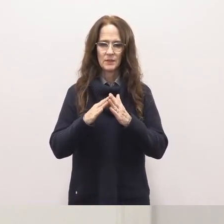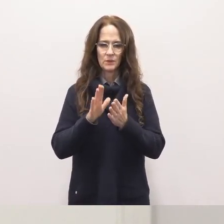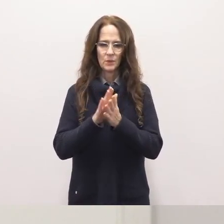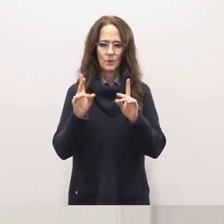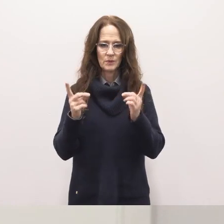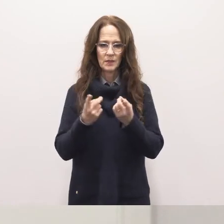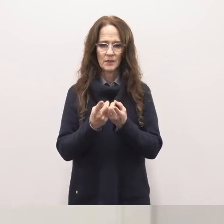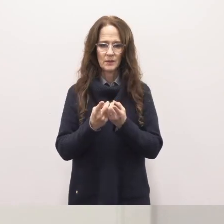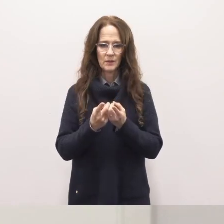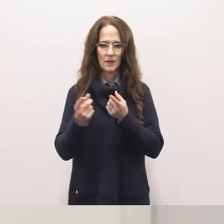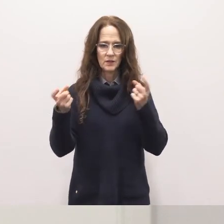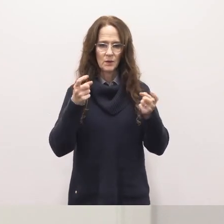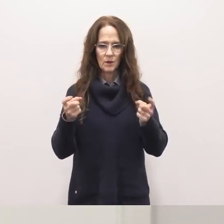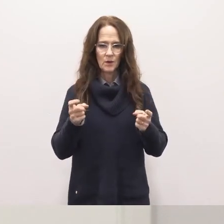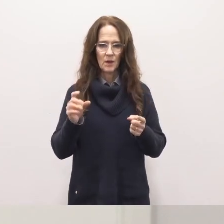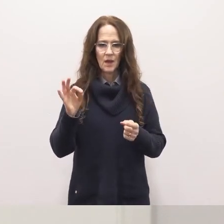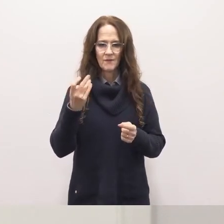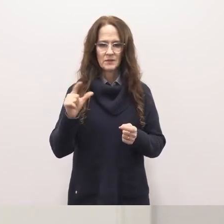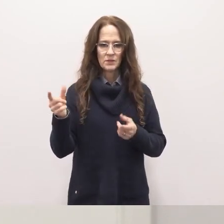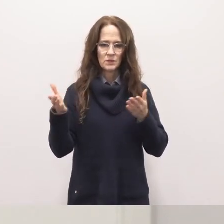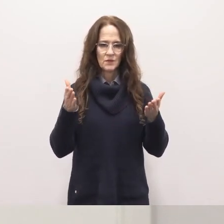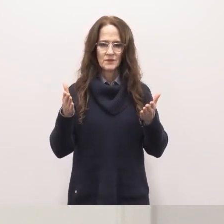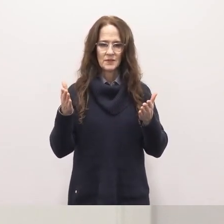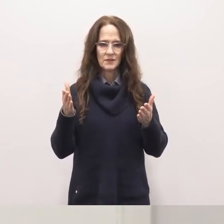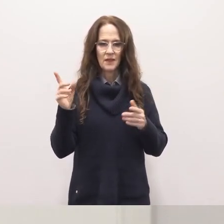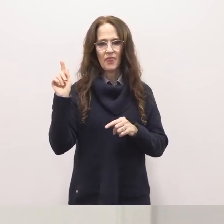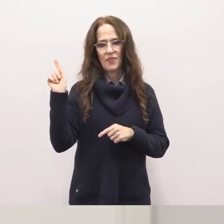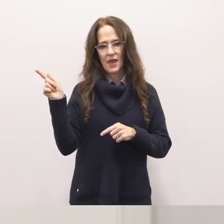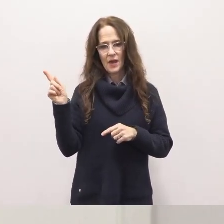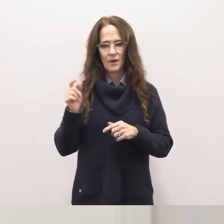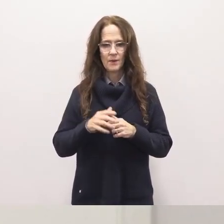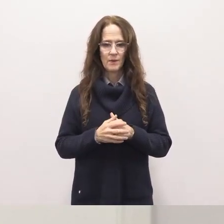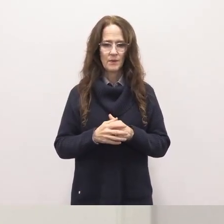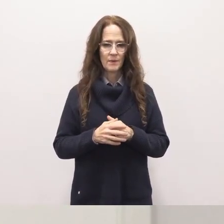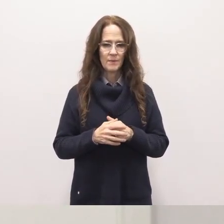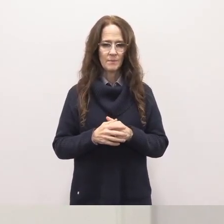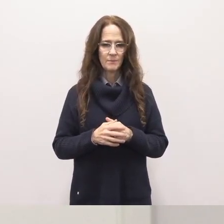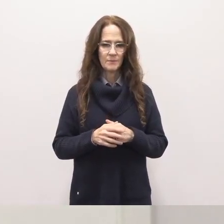She was the director of fiscal services there and was not gonna say it, but I'll say it,